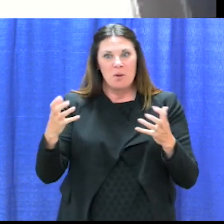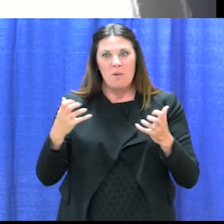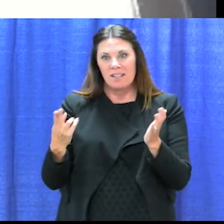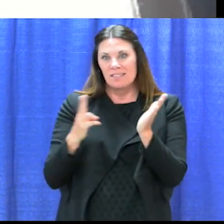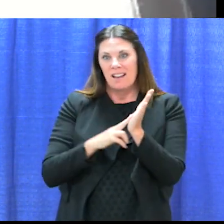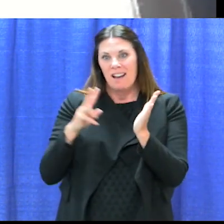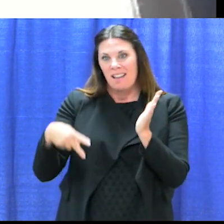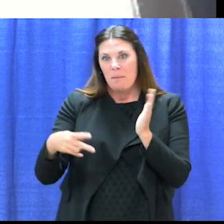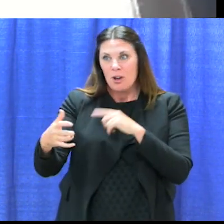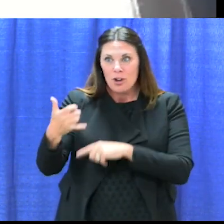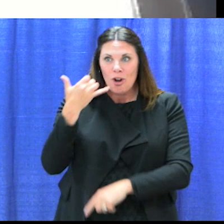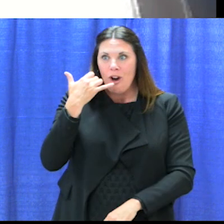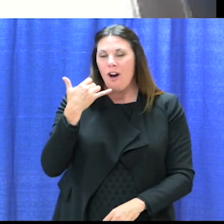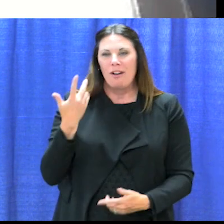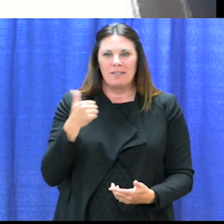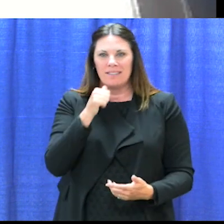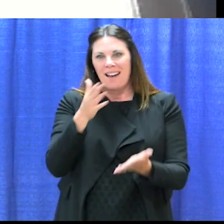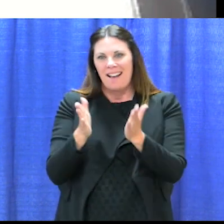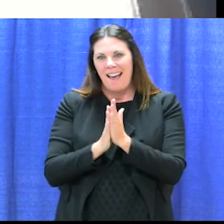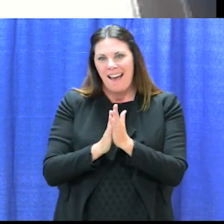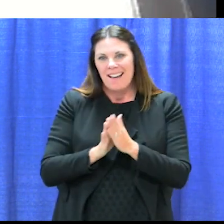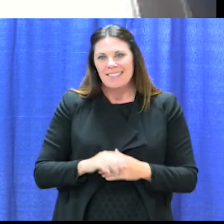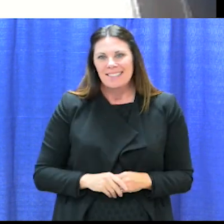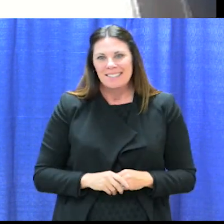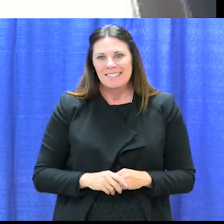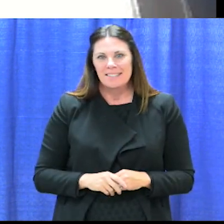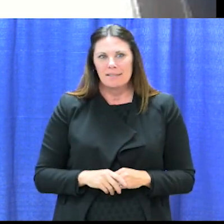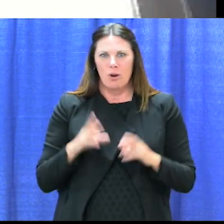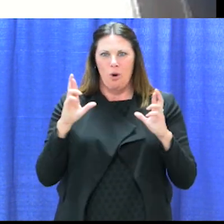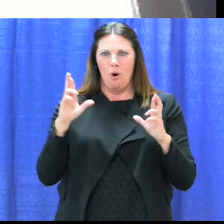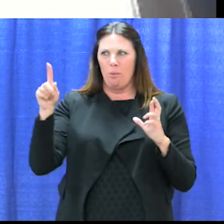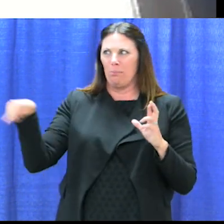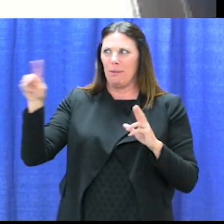So I definitely hope you know you're not hearing that about our company.